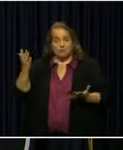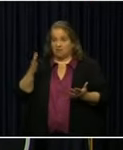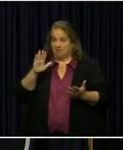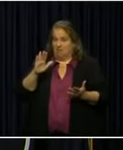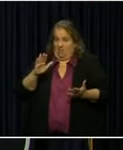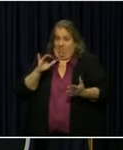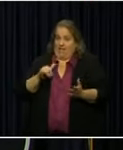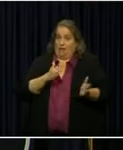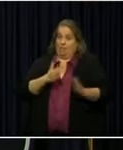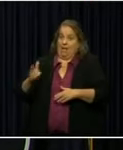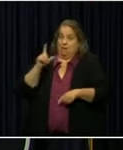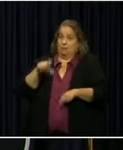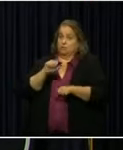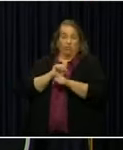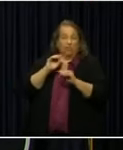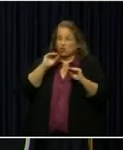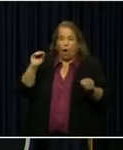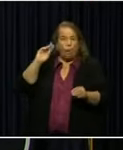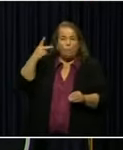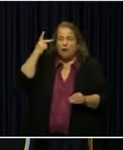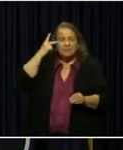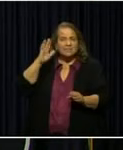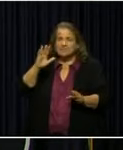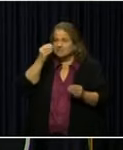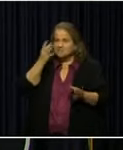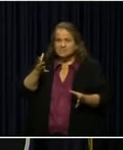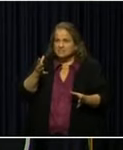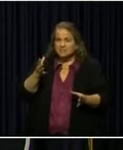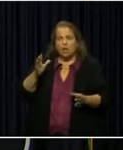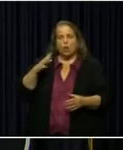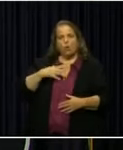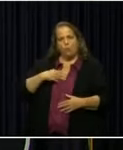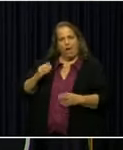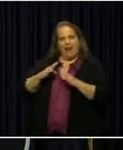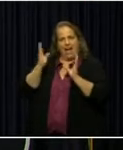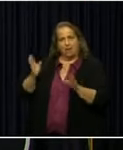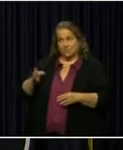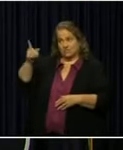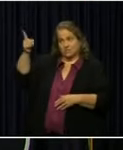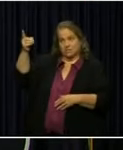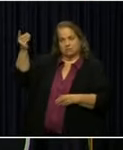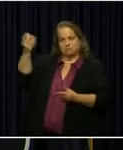SO ONE OF THE THINGS WE HAVE TO BE PREPARED FOR, WE'LL